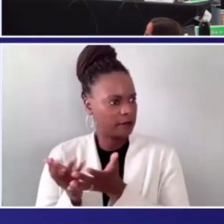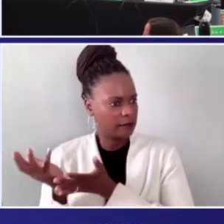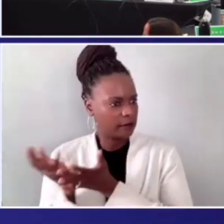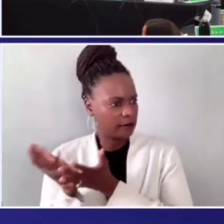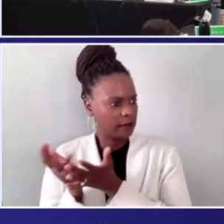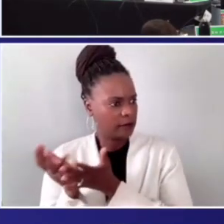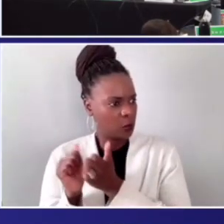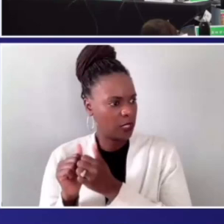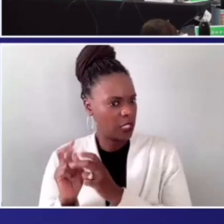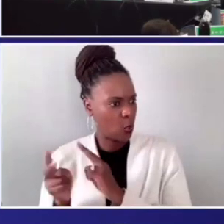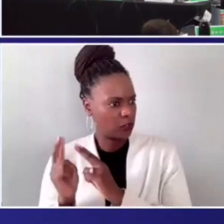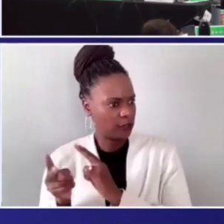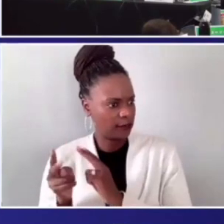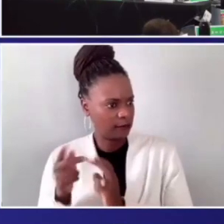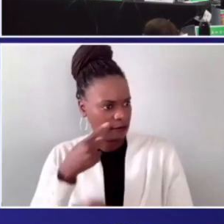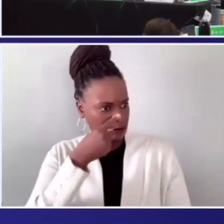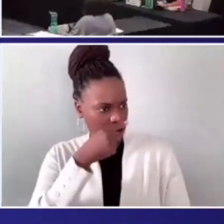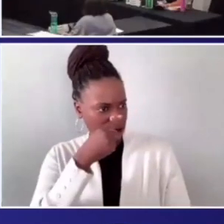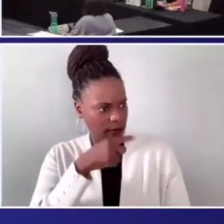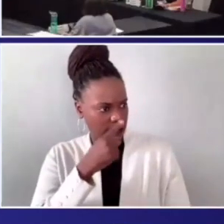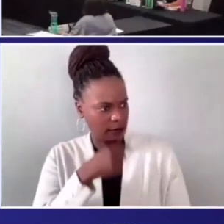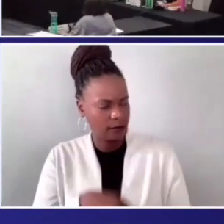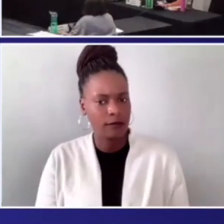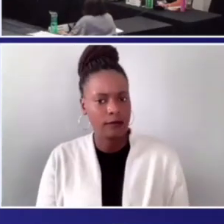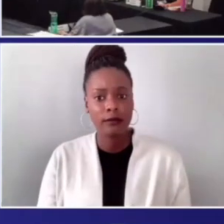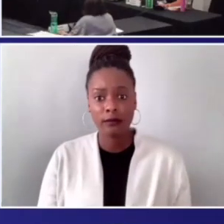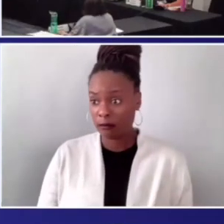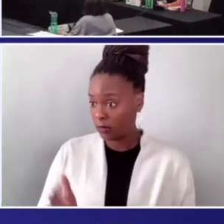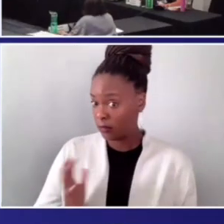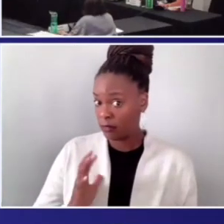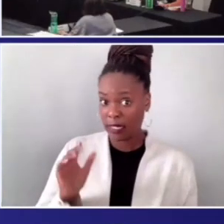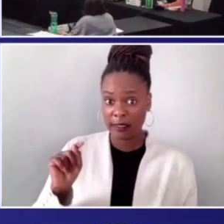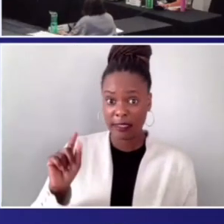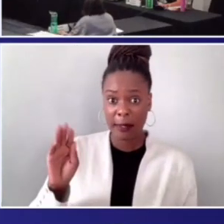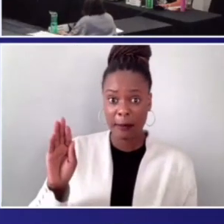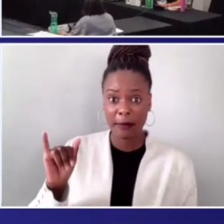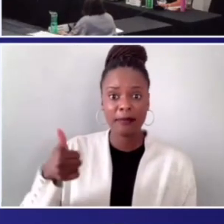alternate? Is that okay, Tamy? Sure. It'll be brief. Thank you.